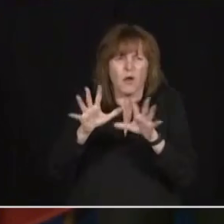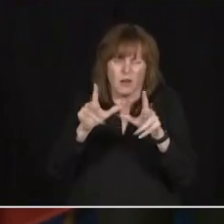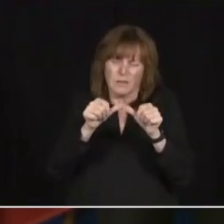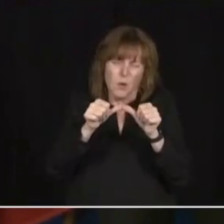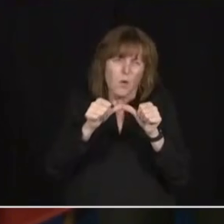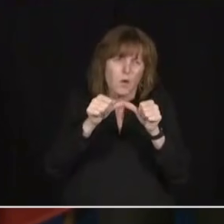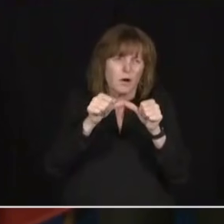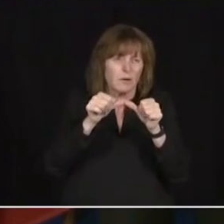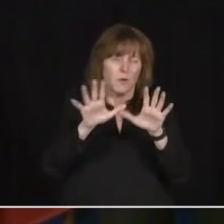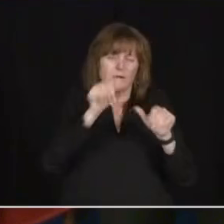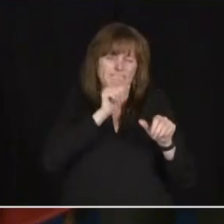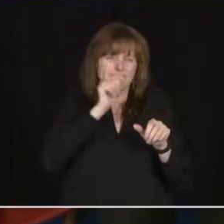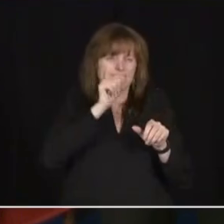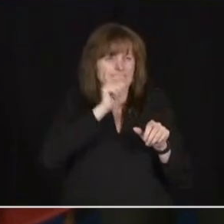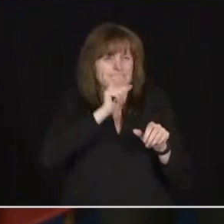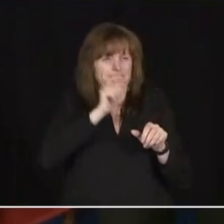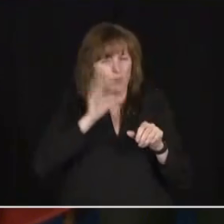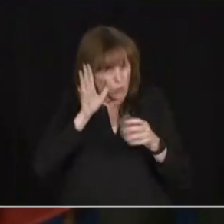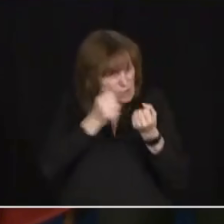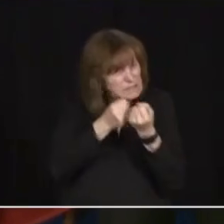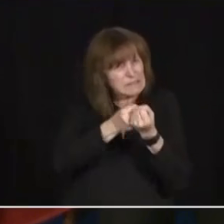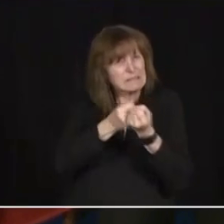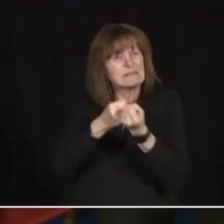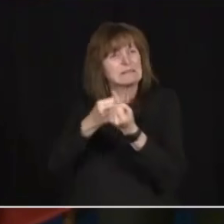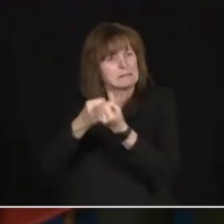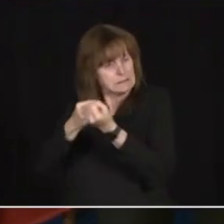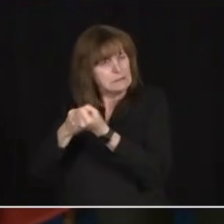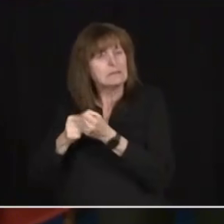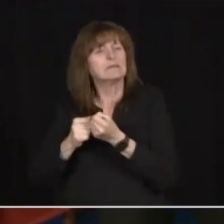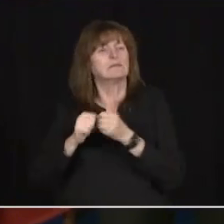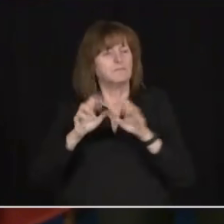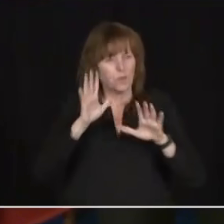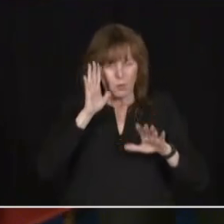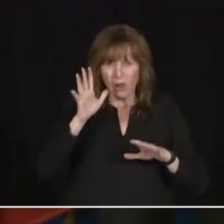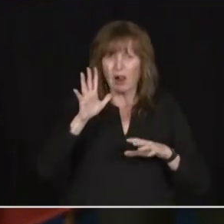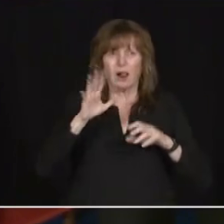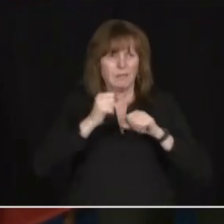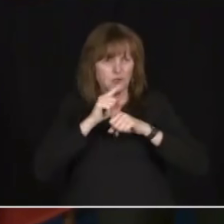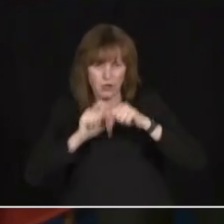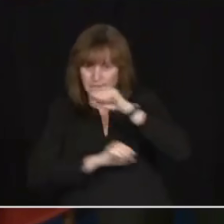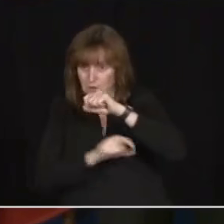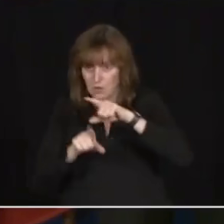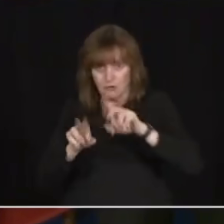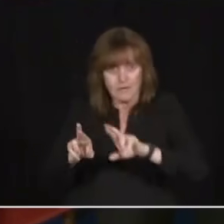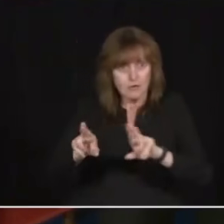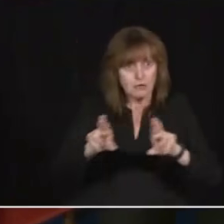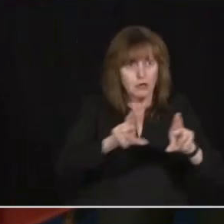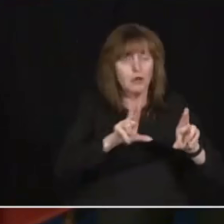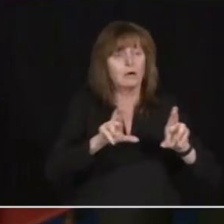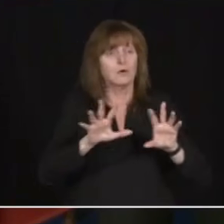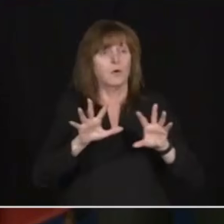in there. We will be there to support you. We have put other supports in place and